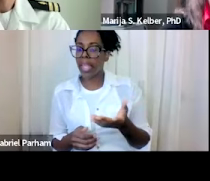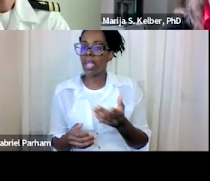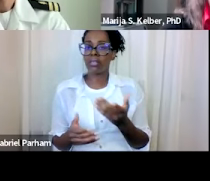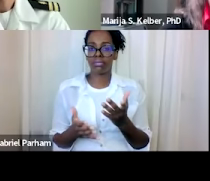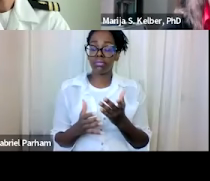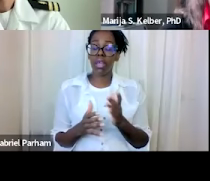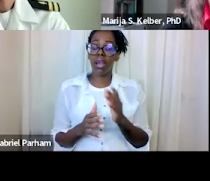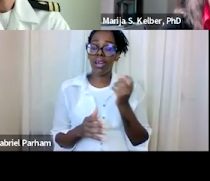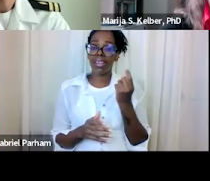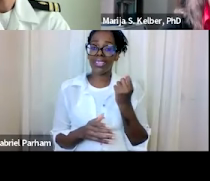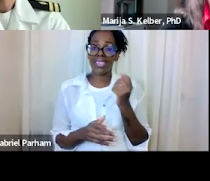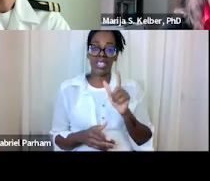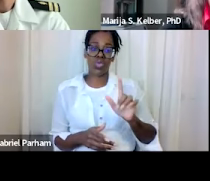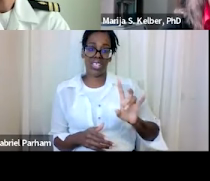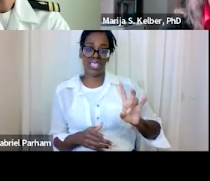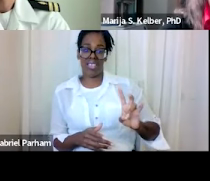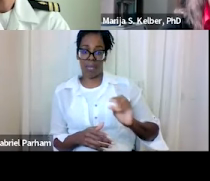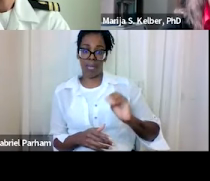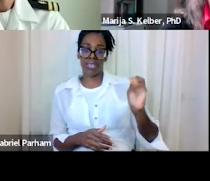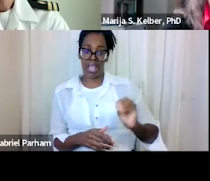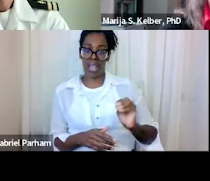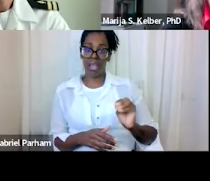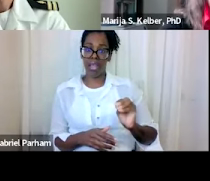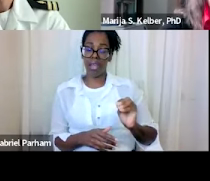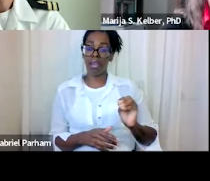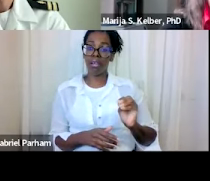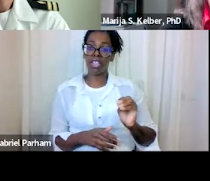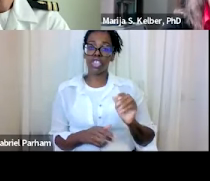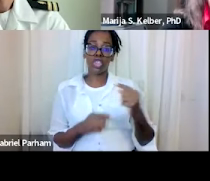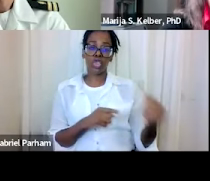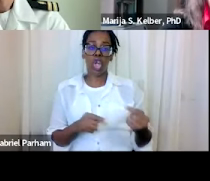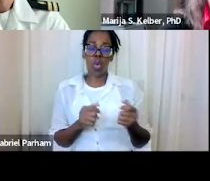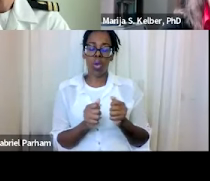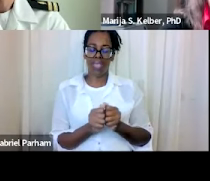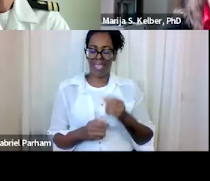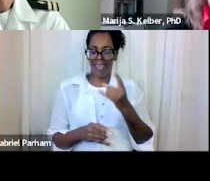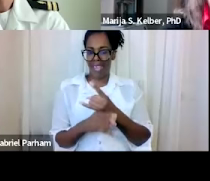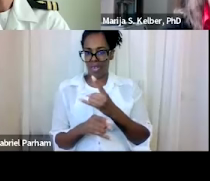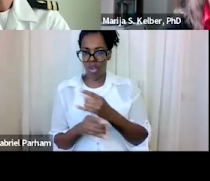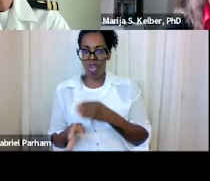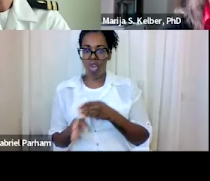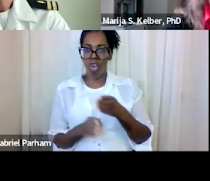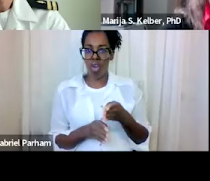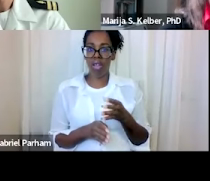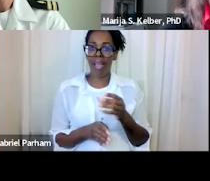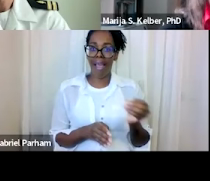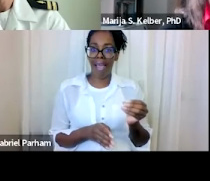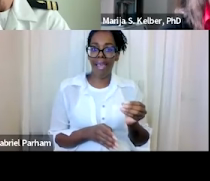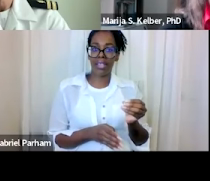27% struggled with illicit drug use, 82 with alcohol use, and 9.5 with both the opioid epidemic